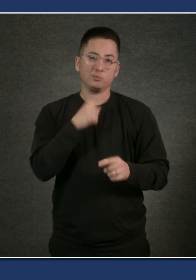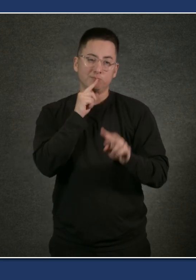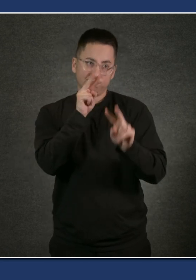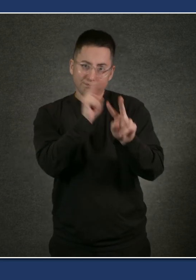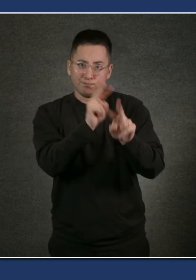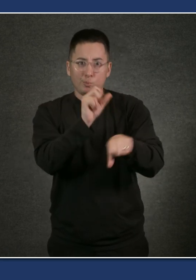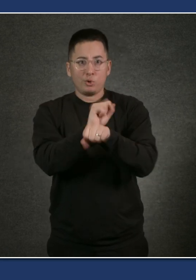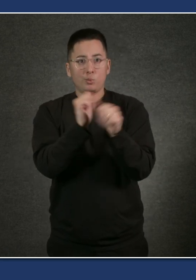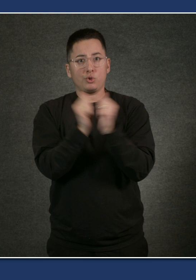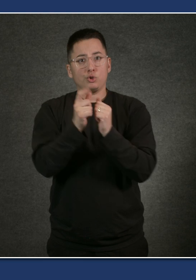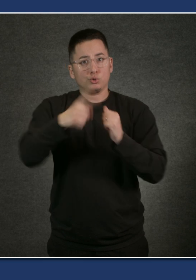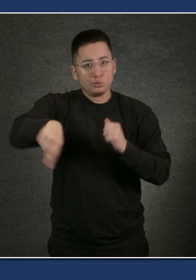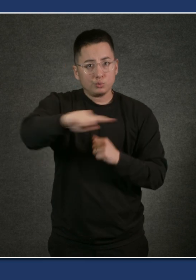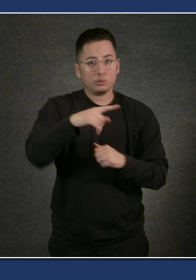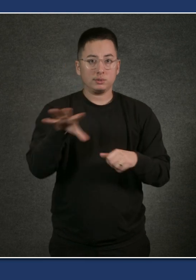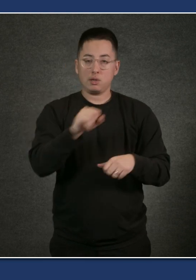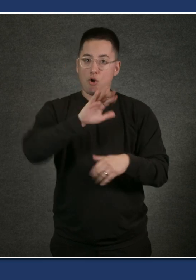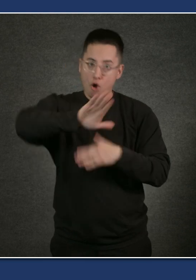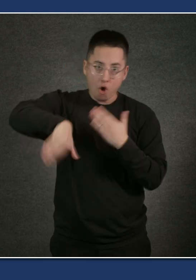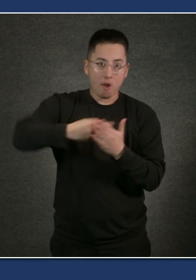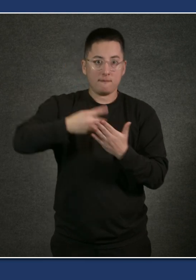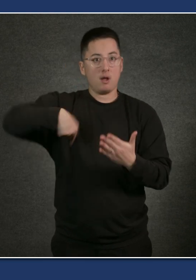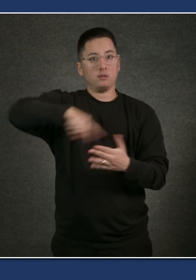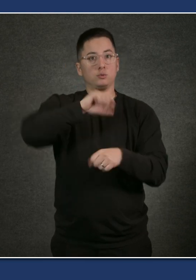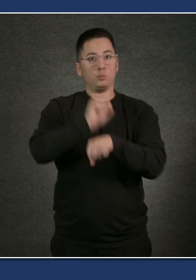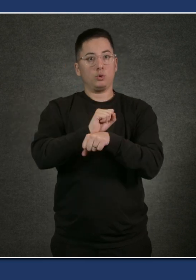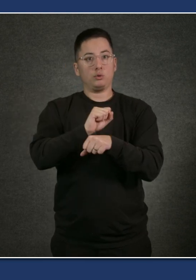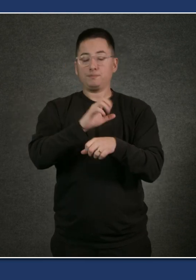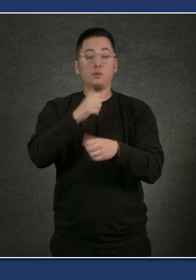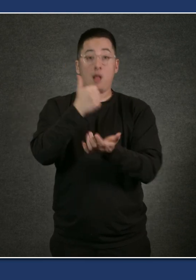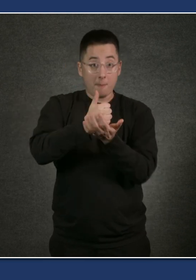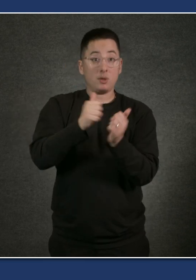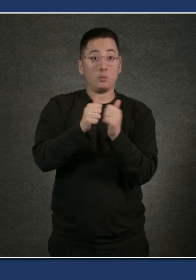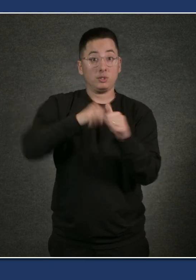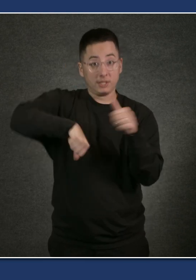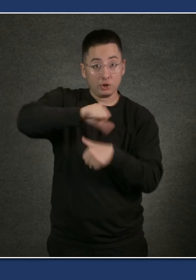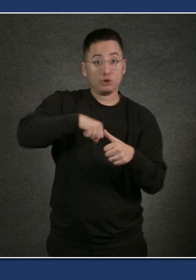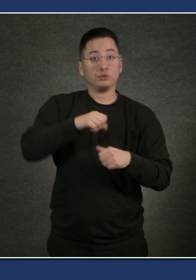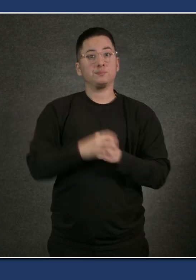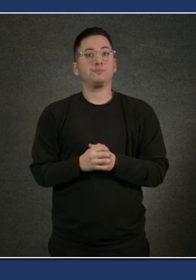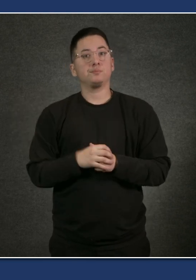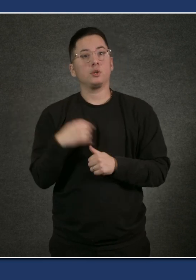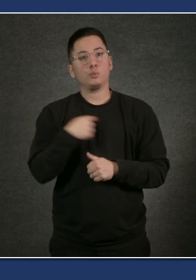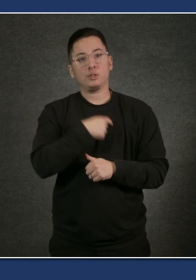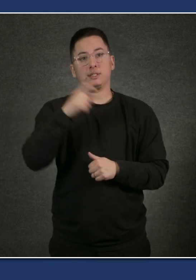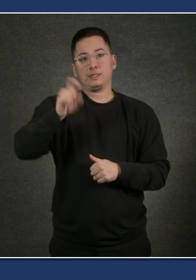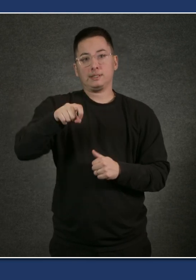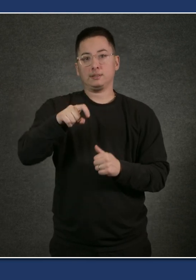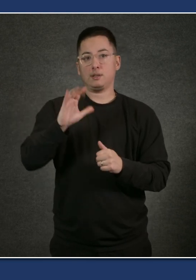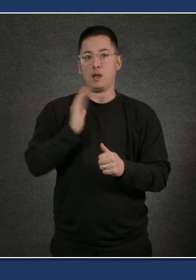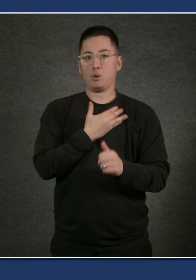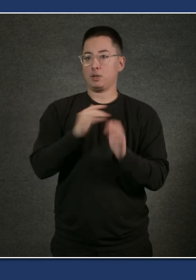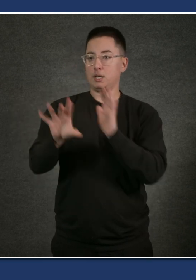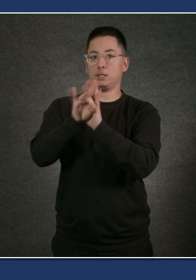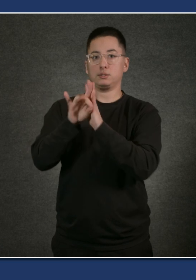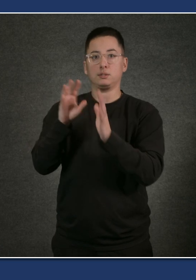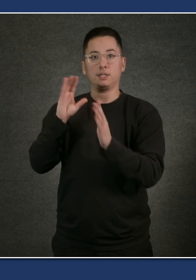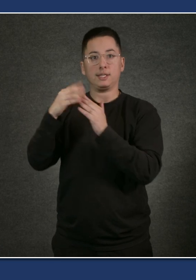It takes all of us to help each other. We need our elected leaders to understand our stories and struggles and to be seen.